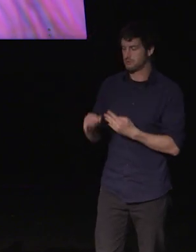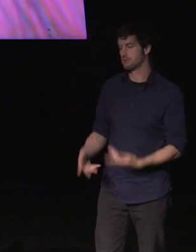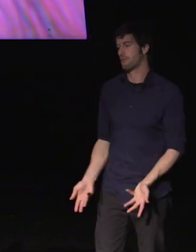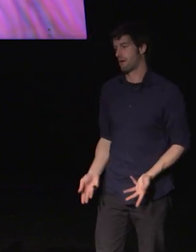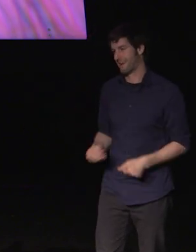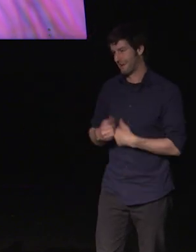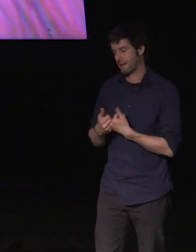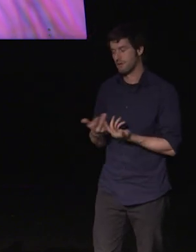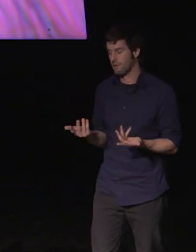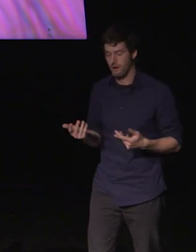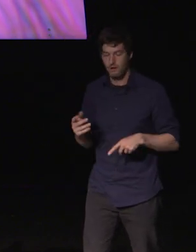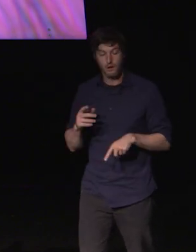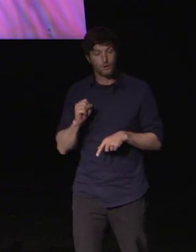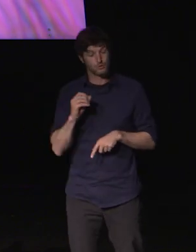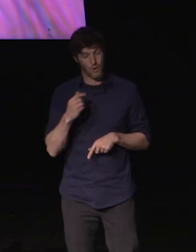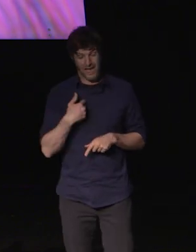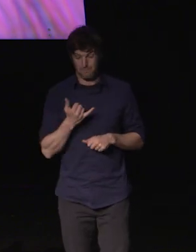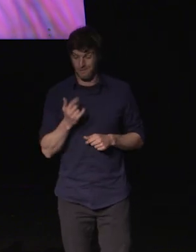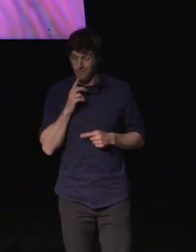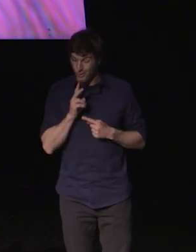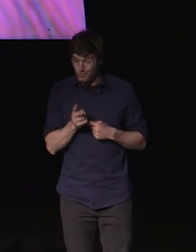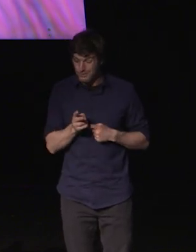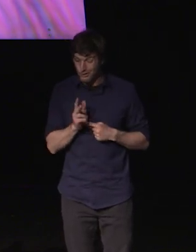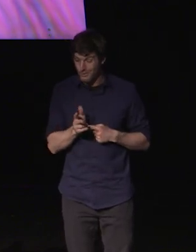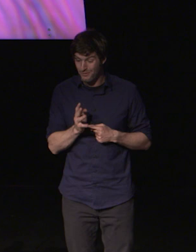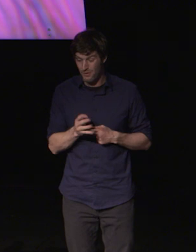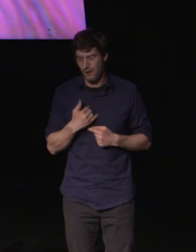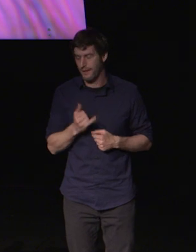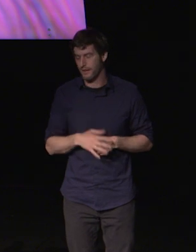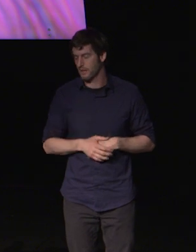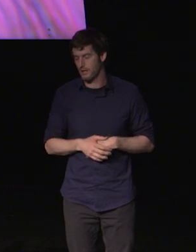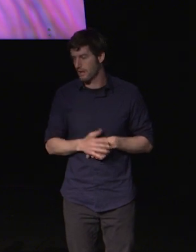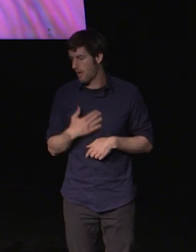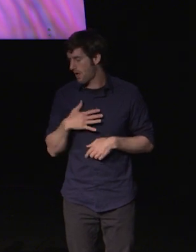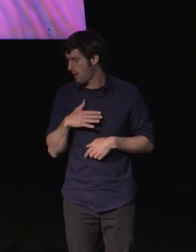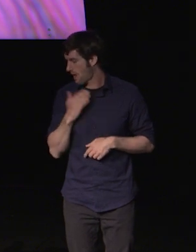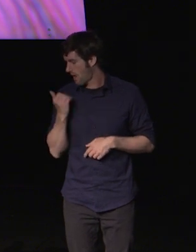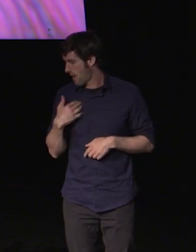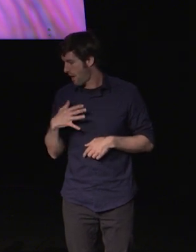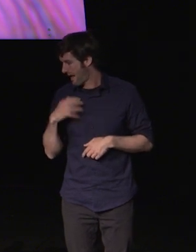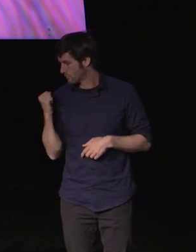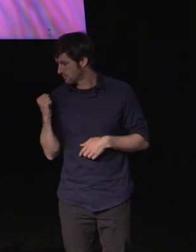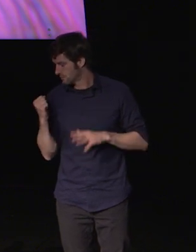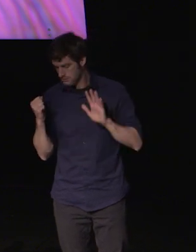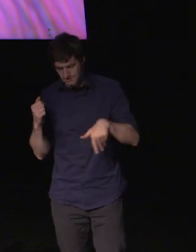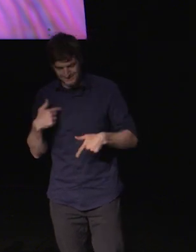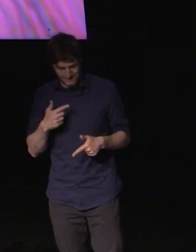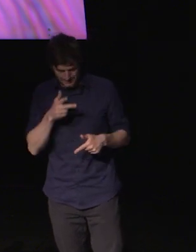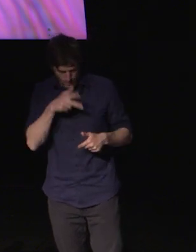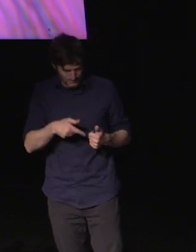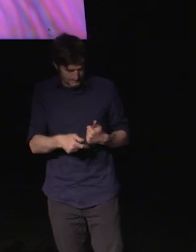three or four minutes into this game, and I was like, "I'm out. I'm so mad." -Yeah, yeah. JESSE LAUGHS So that's probably the worst.